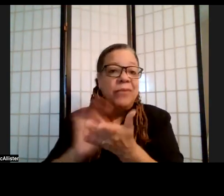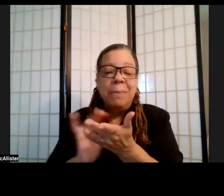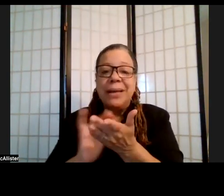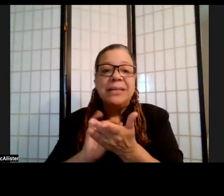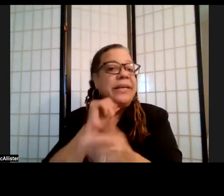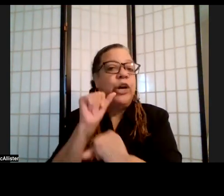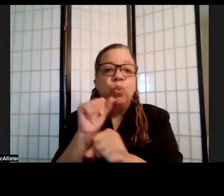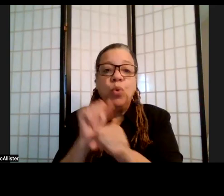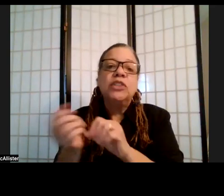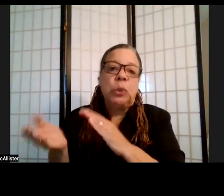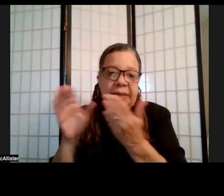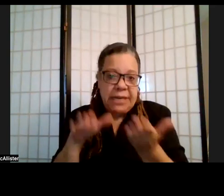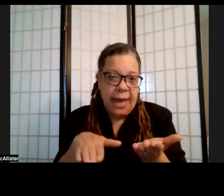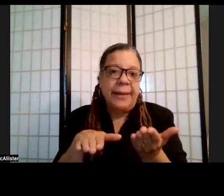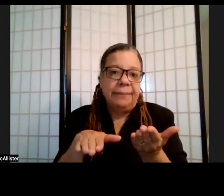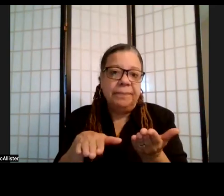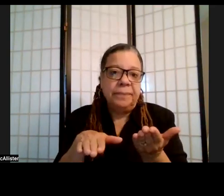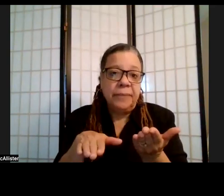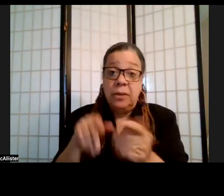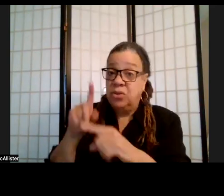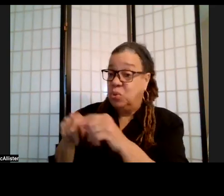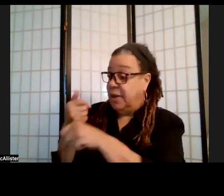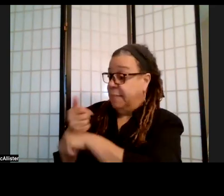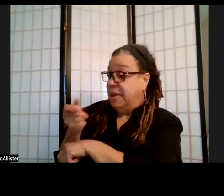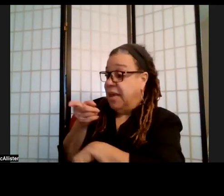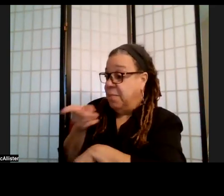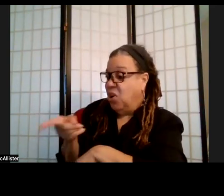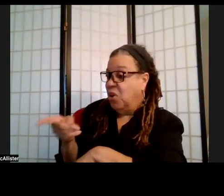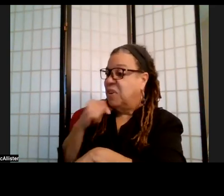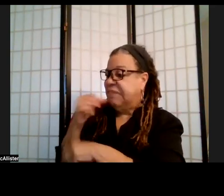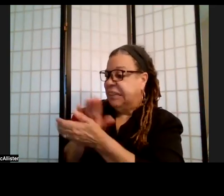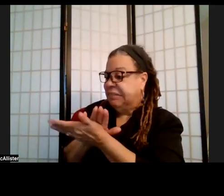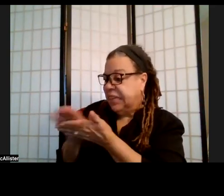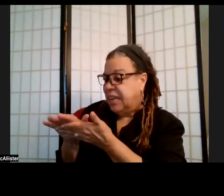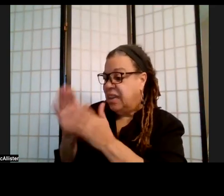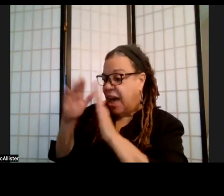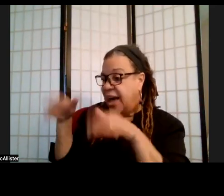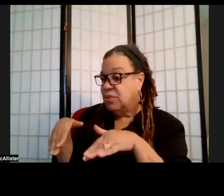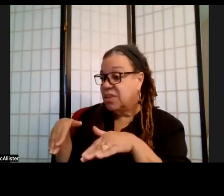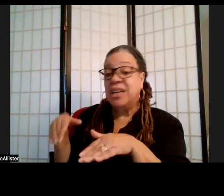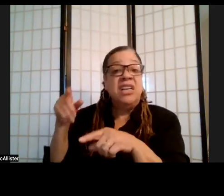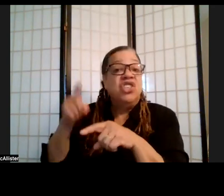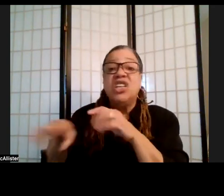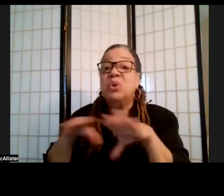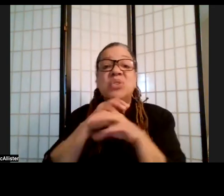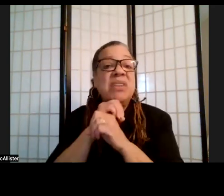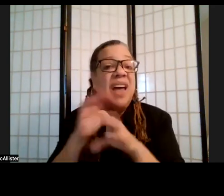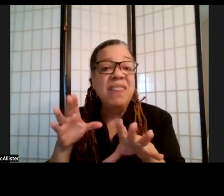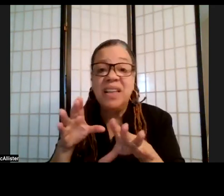the doctors blame Sahiba for expanding the-- exposing the baby to unhygienic environment. Sahiba could do very little about the neighborhood in which she was